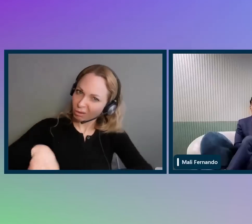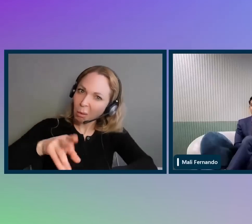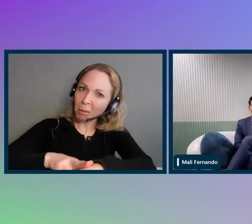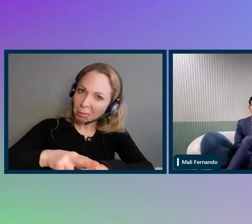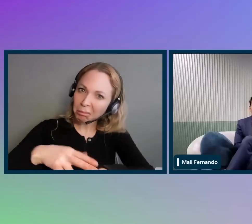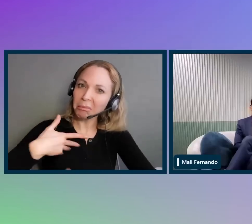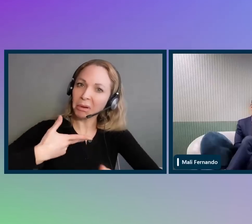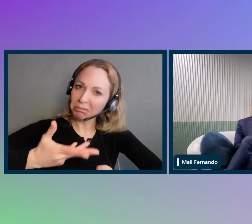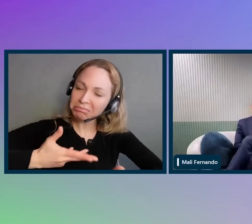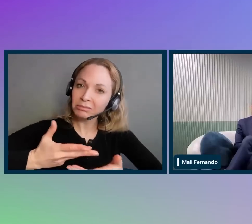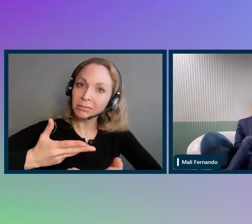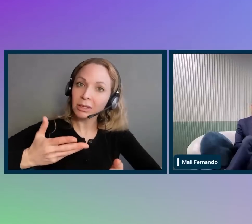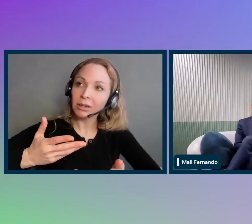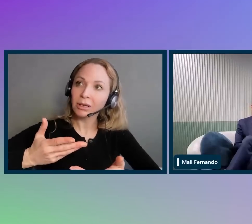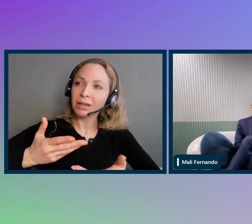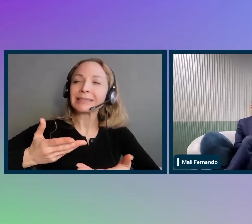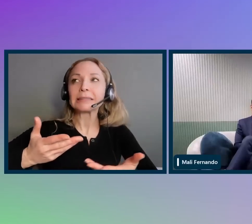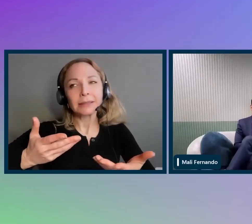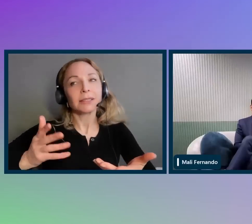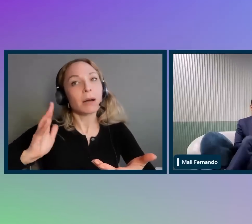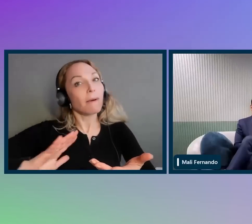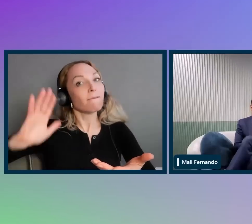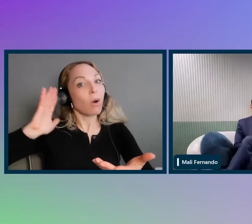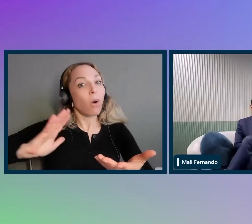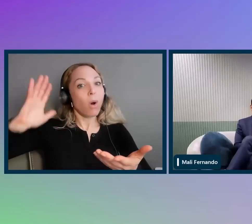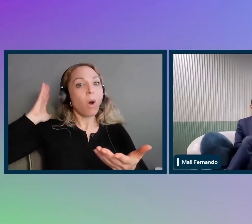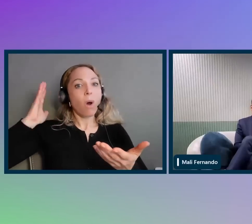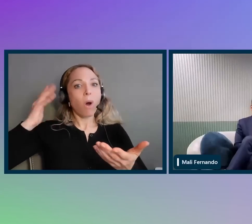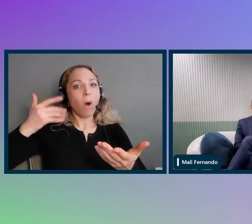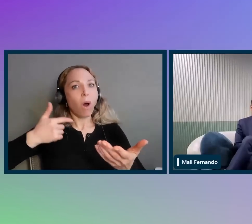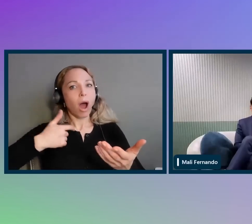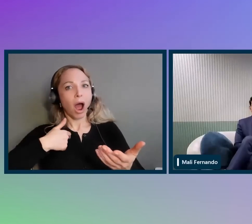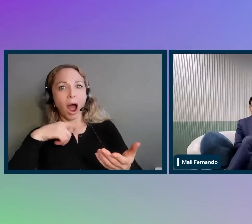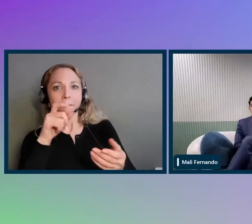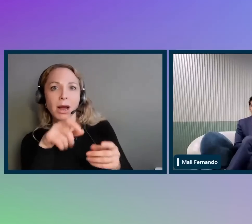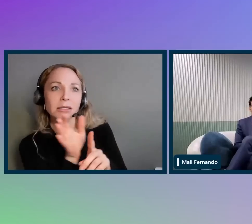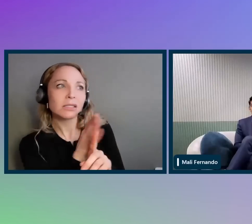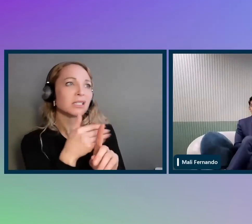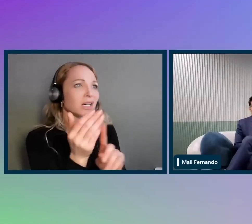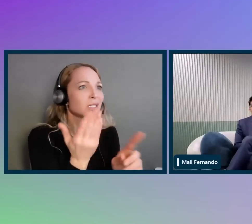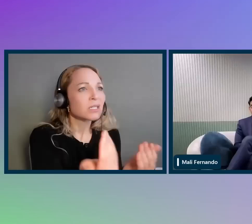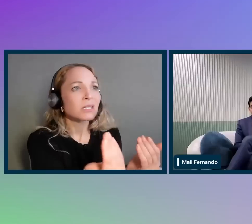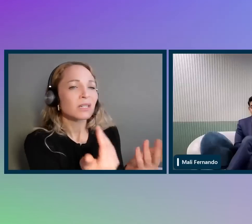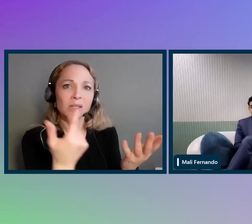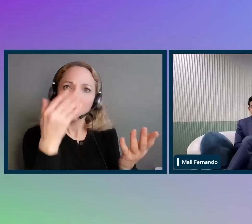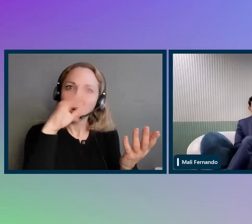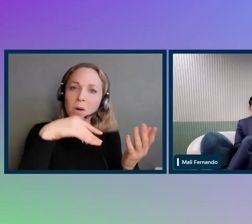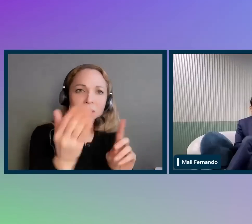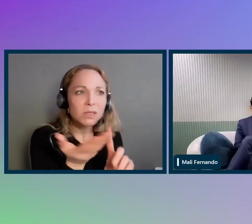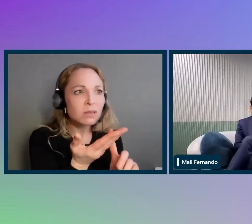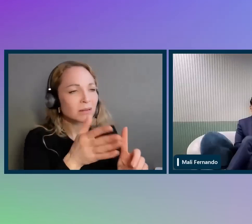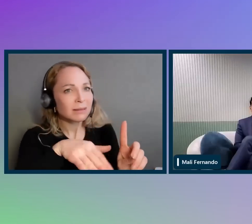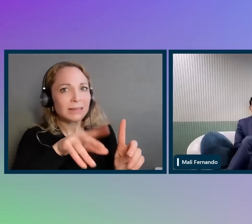I very rarely have to persuade people that actually good disability inclusion is something that we need to do. So get the culture right.